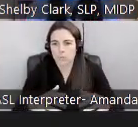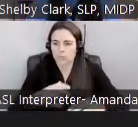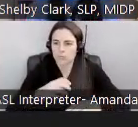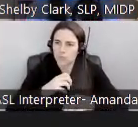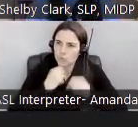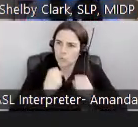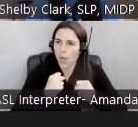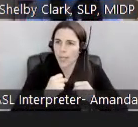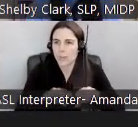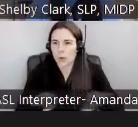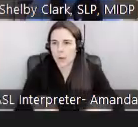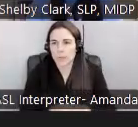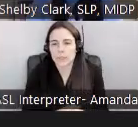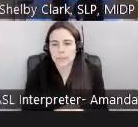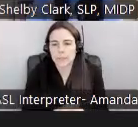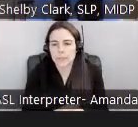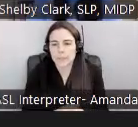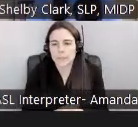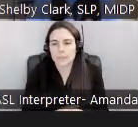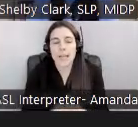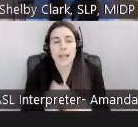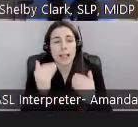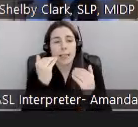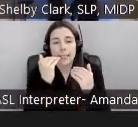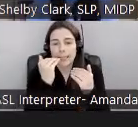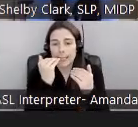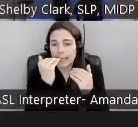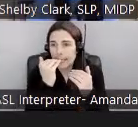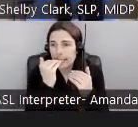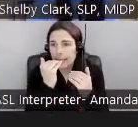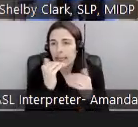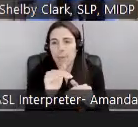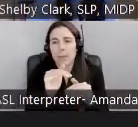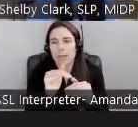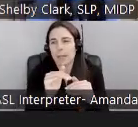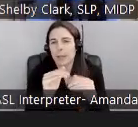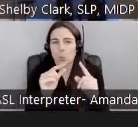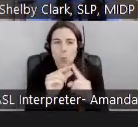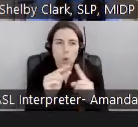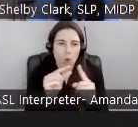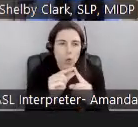a limited inventory only a few sounds available. Is like